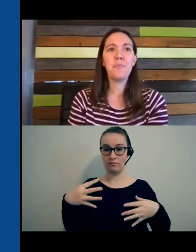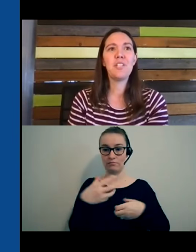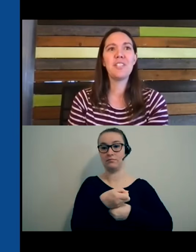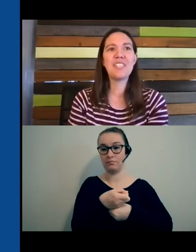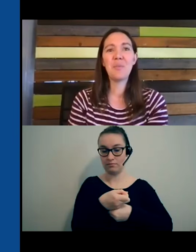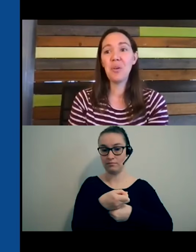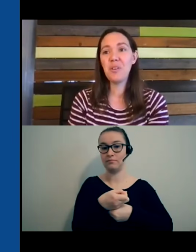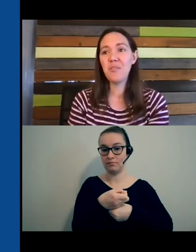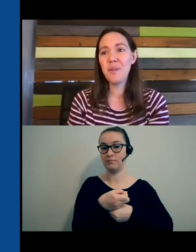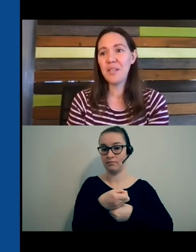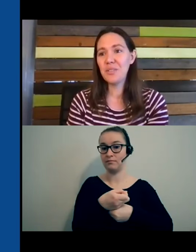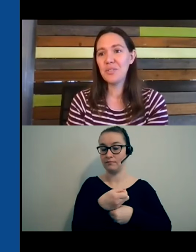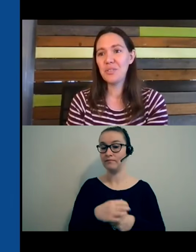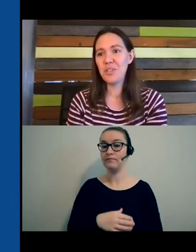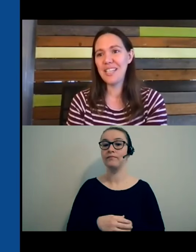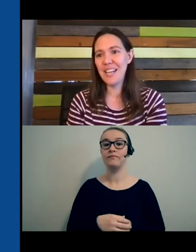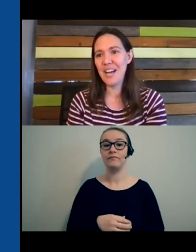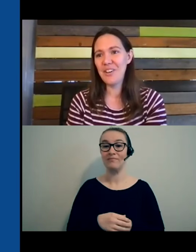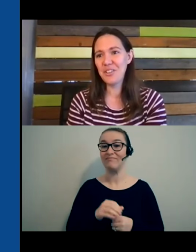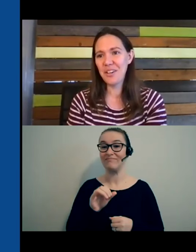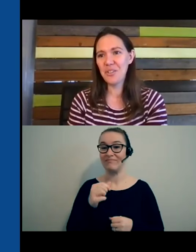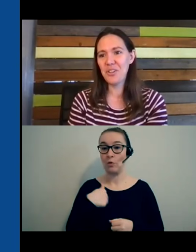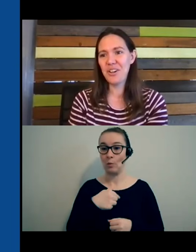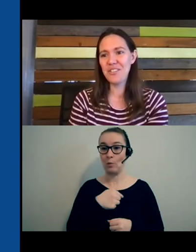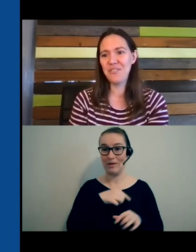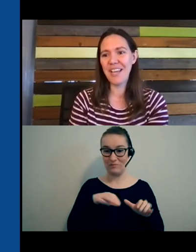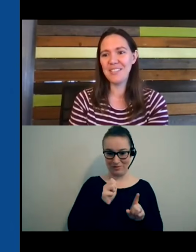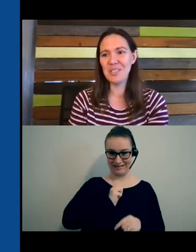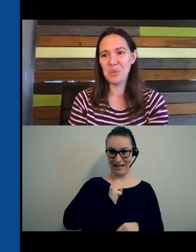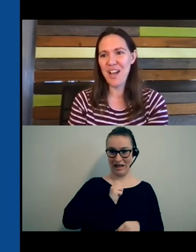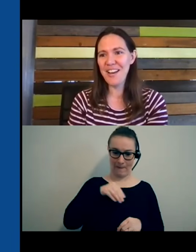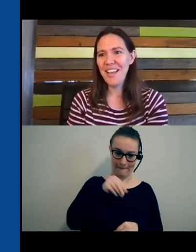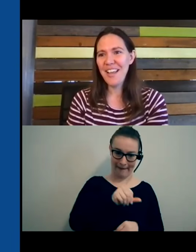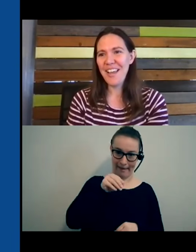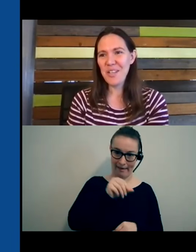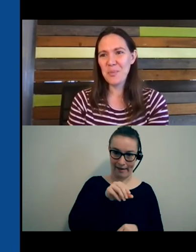This is something that we have been doing in house and covering the cost of, and since we're not experts